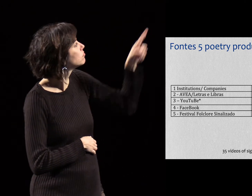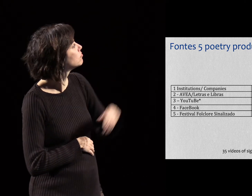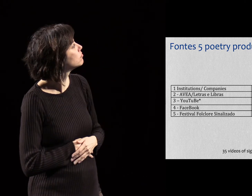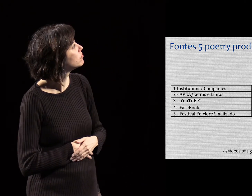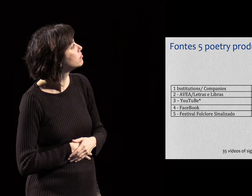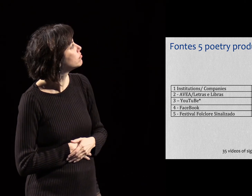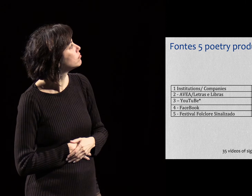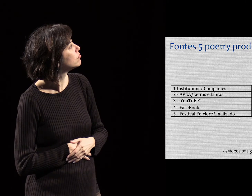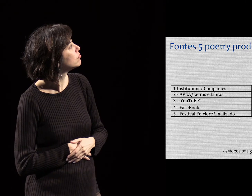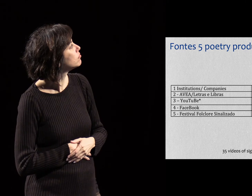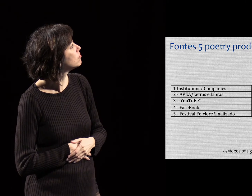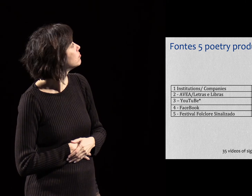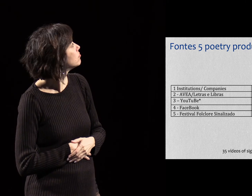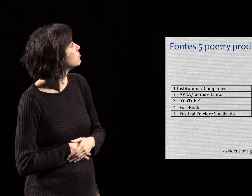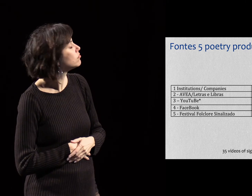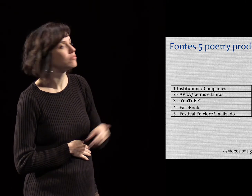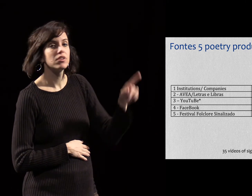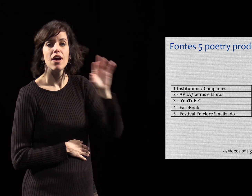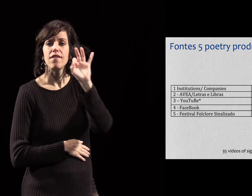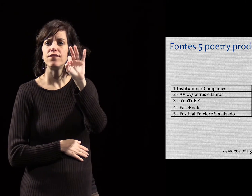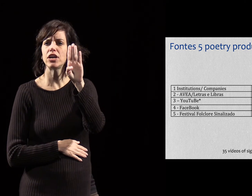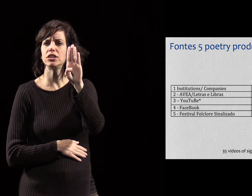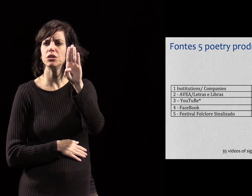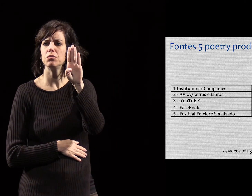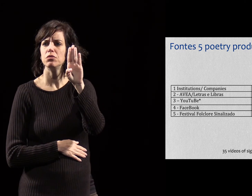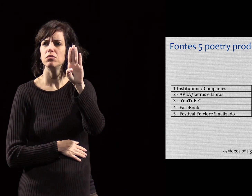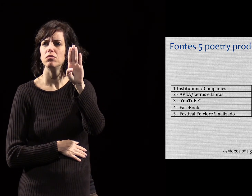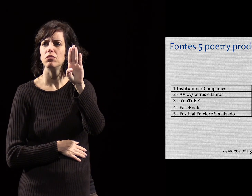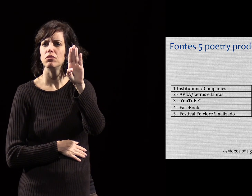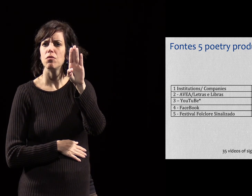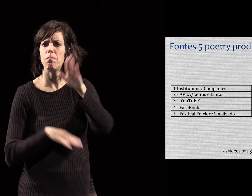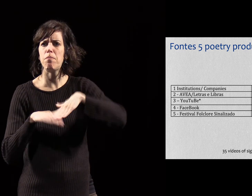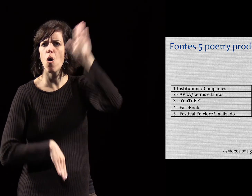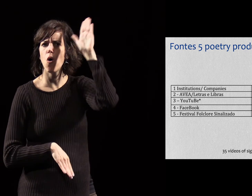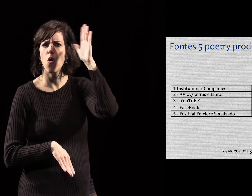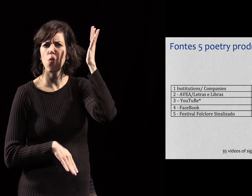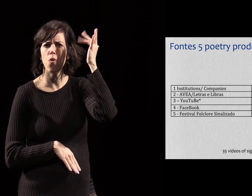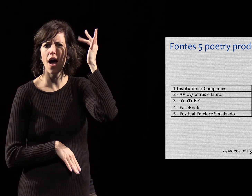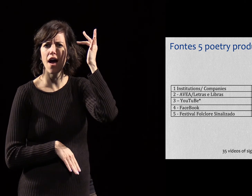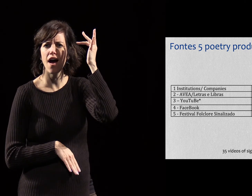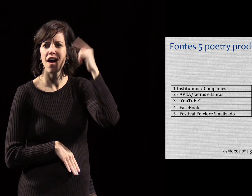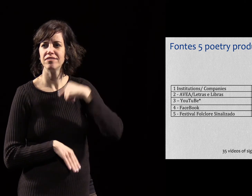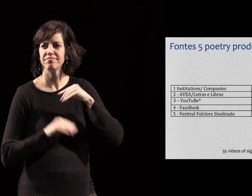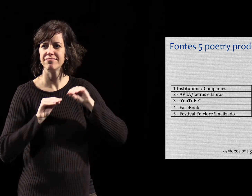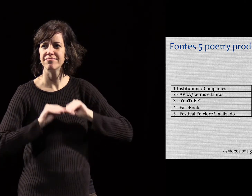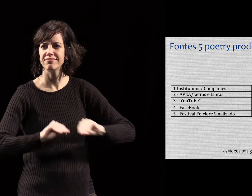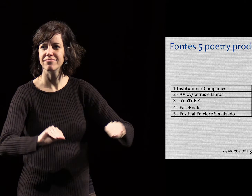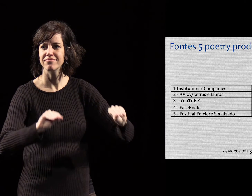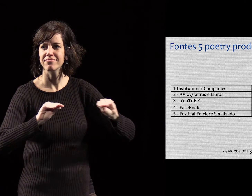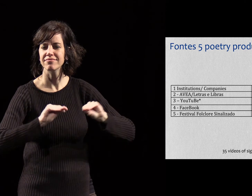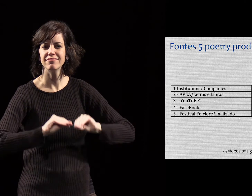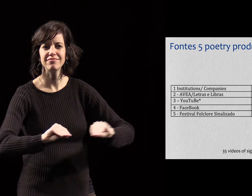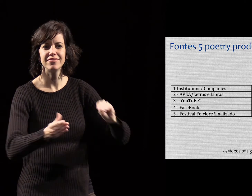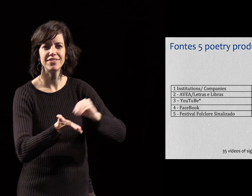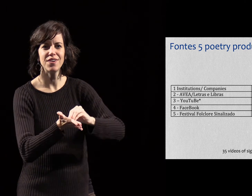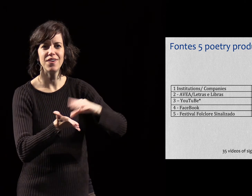And you can see how many each category has. Facebook has the most. You might be wondering why that is.